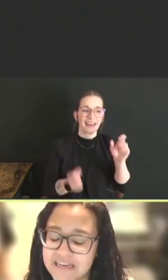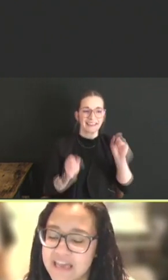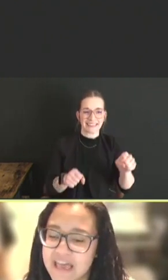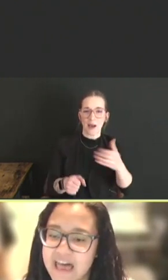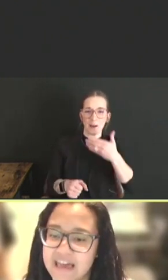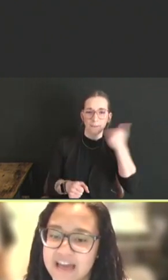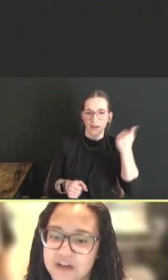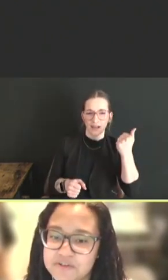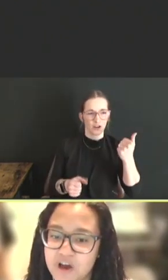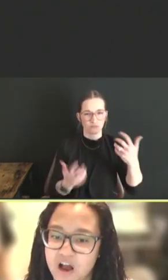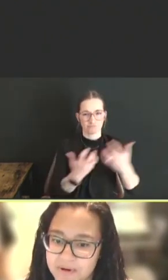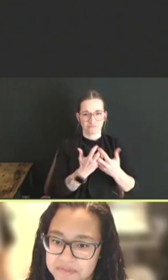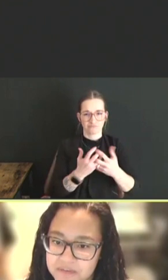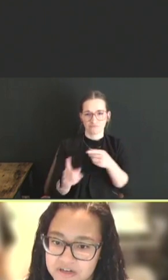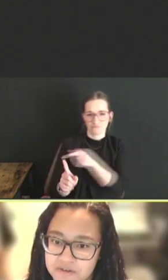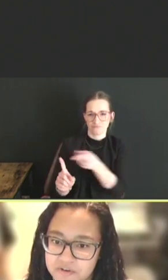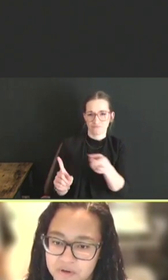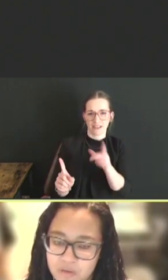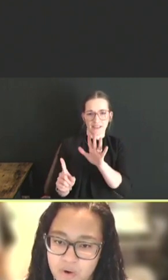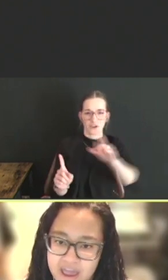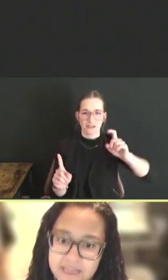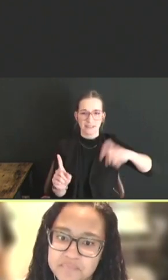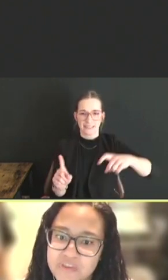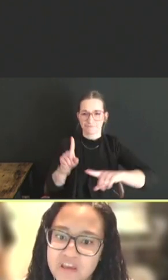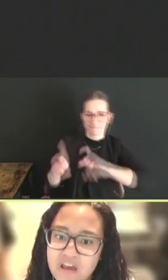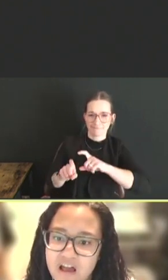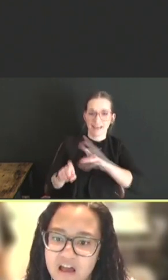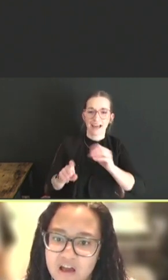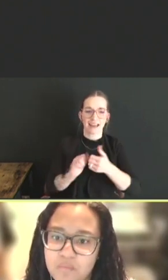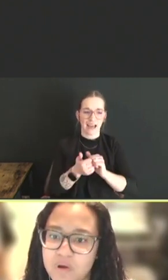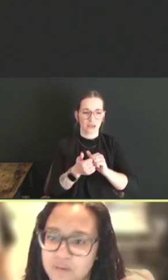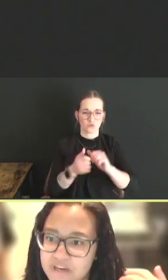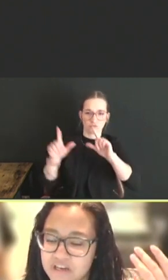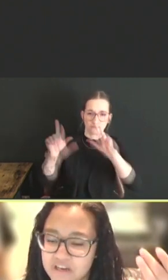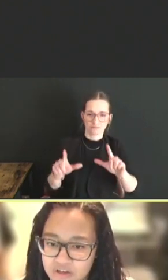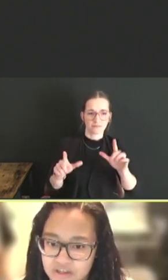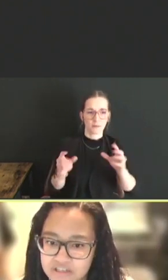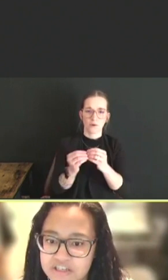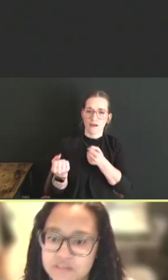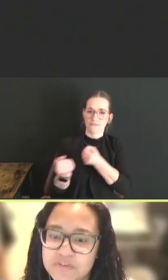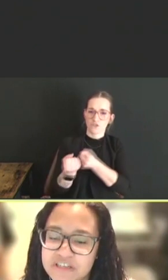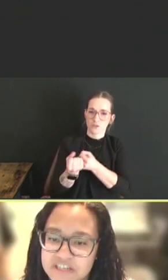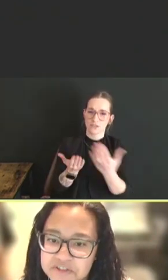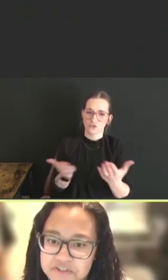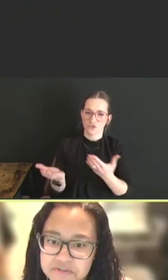and how to talk about them in an affirming way. When we continue -- we've continued to